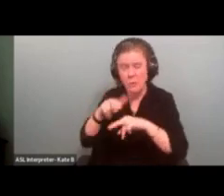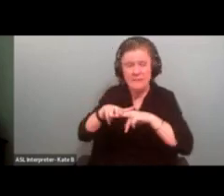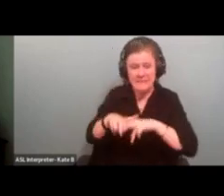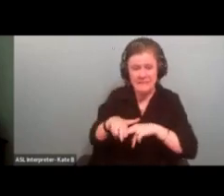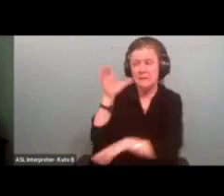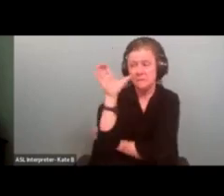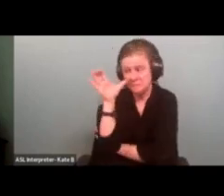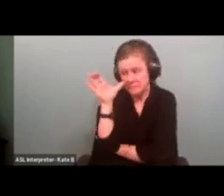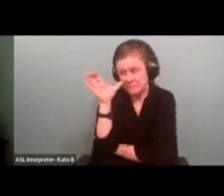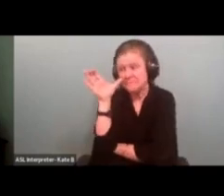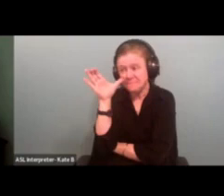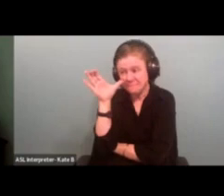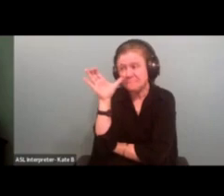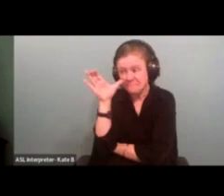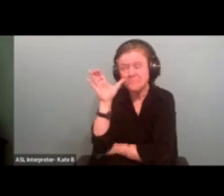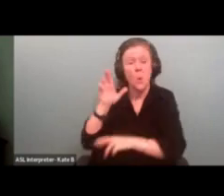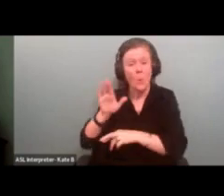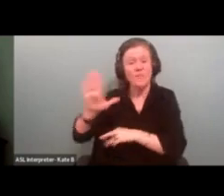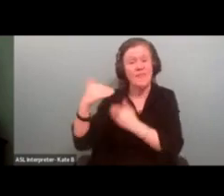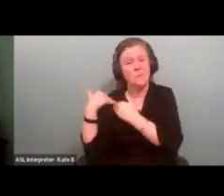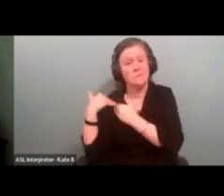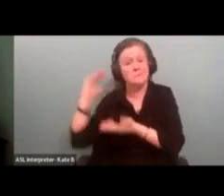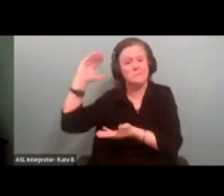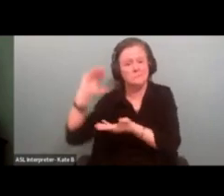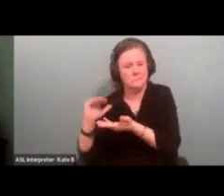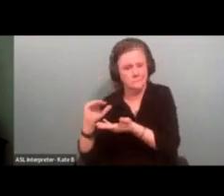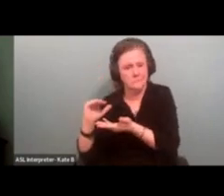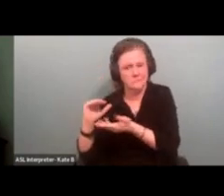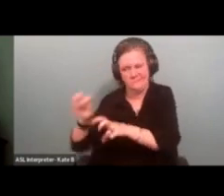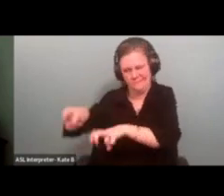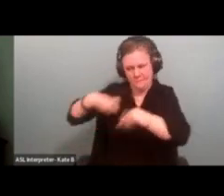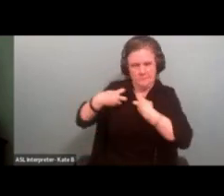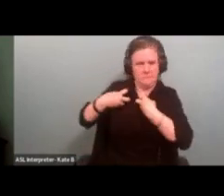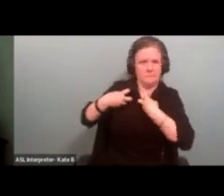can take away some of that burden from them. They want to be respected, that their